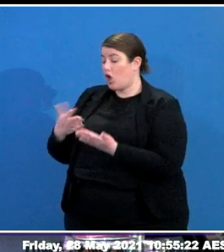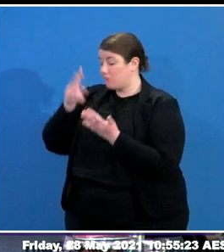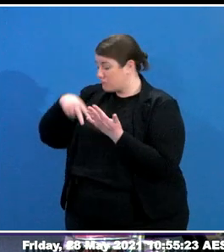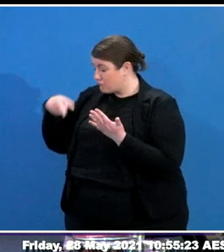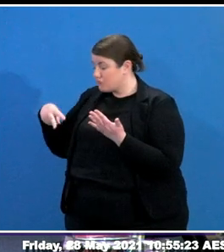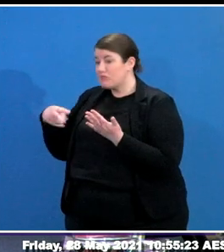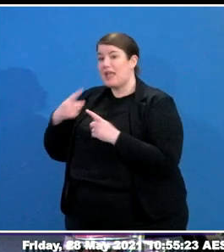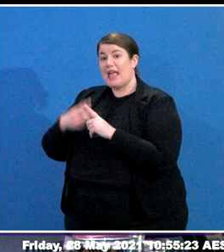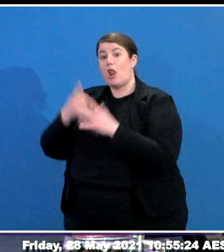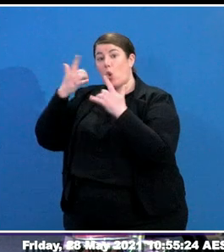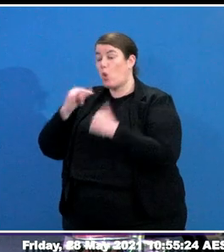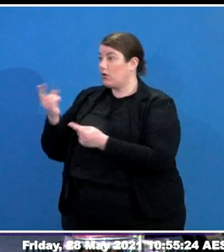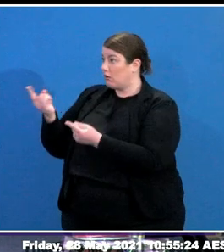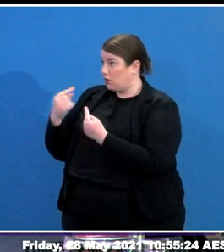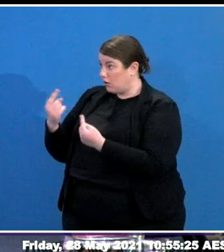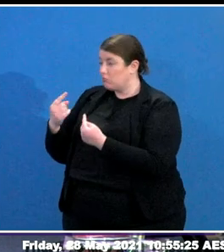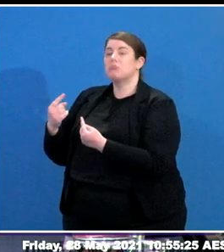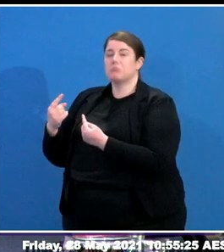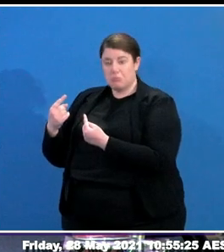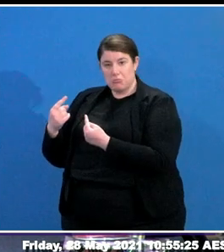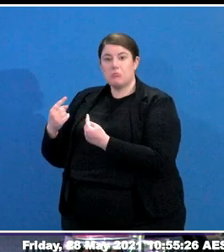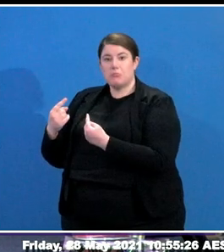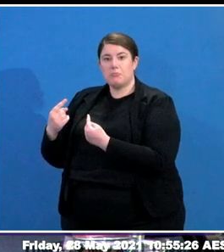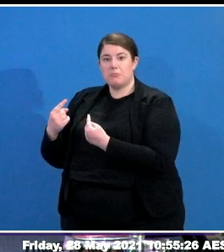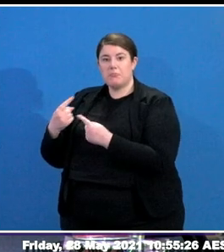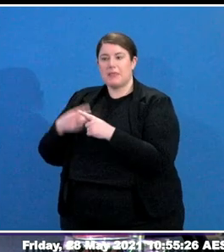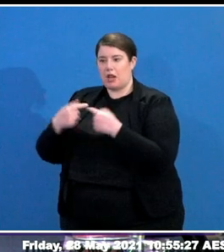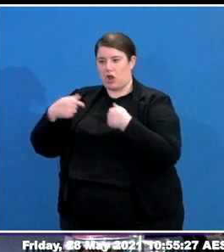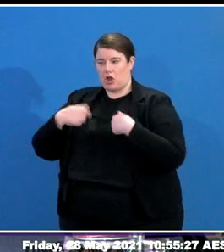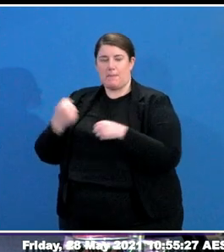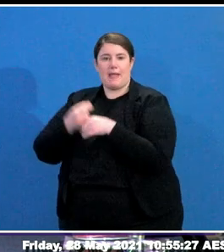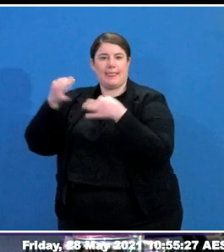and the legal advice in this situation then, yes, I would make that decision.